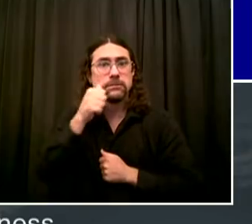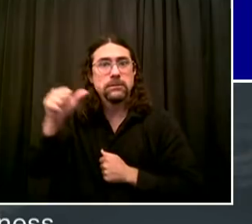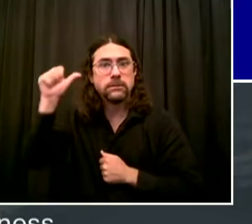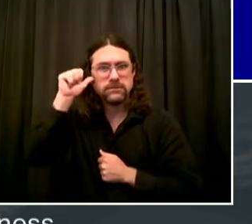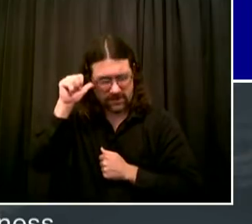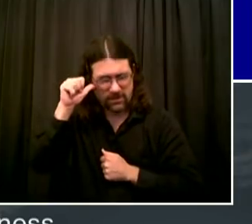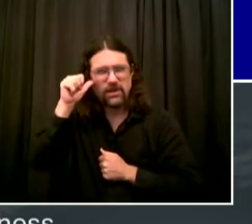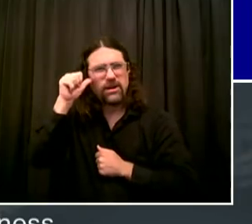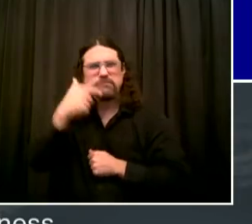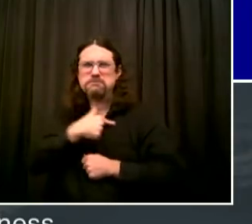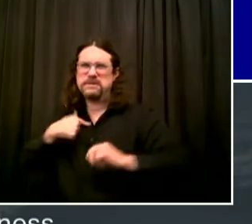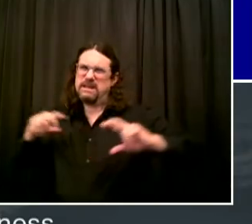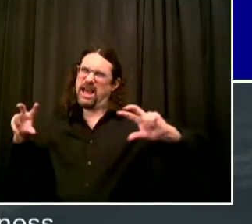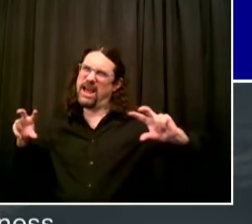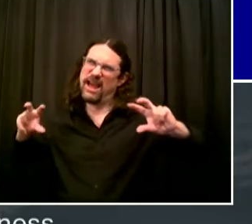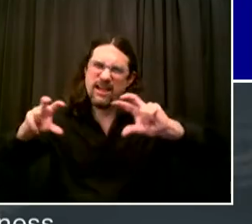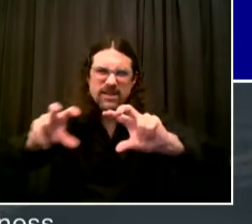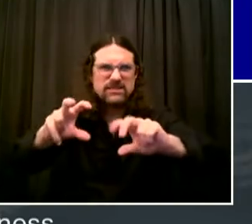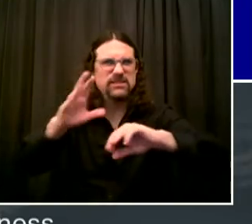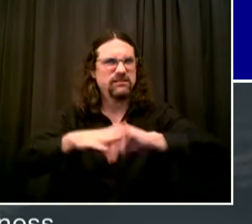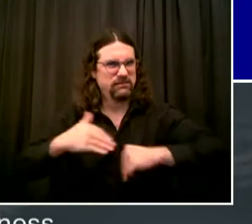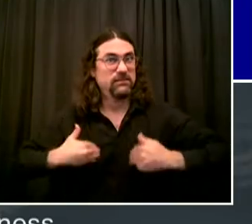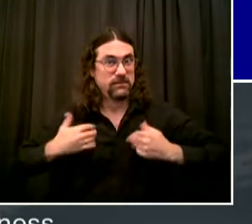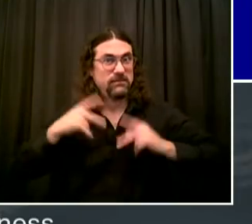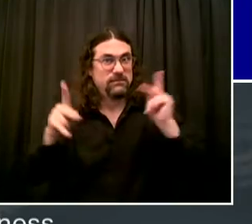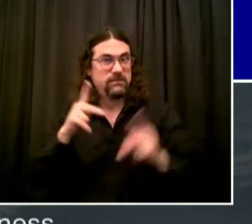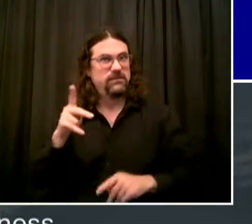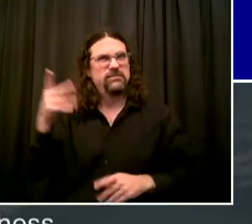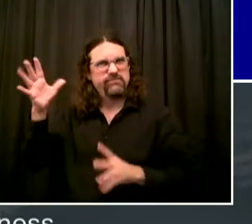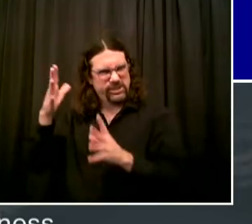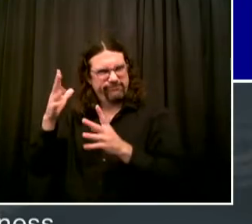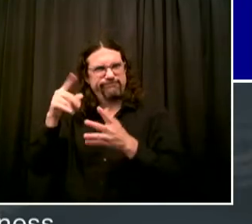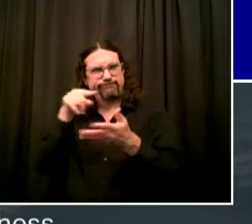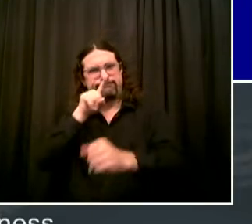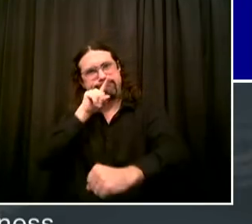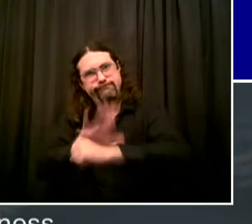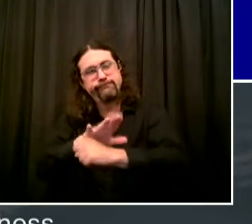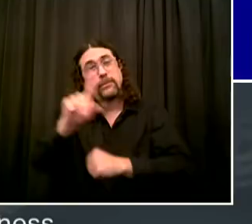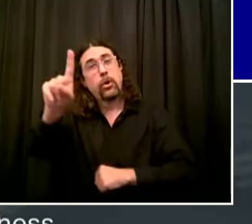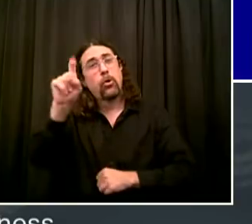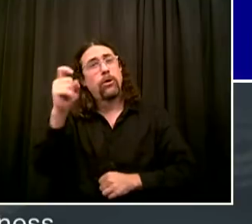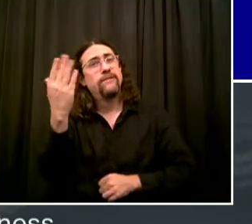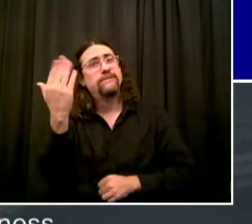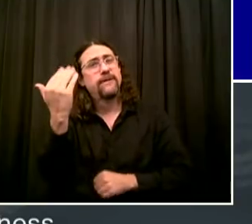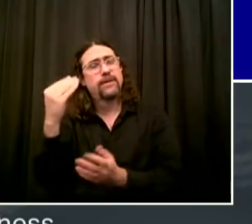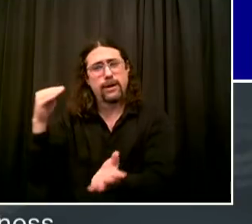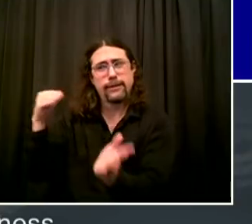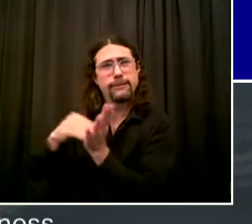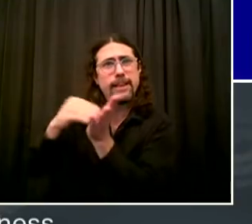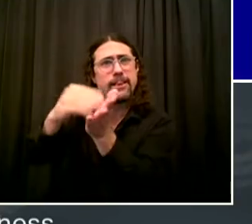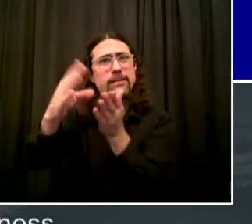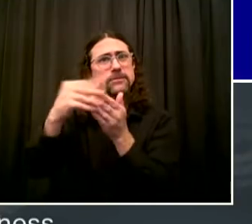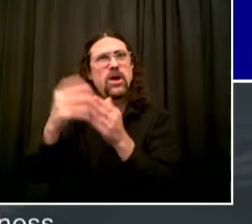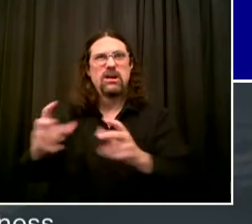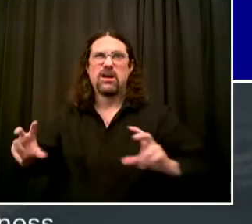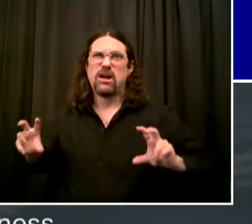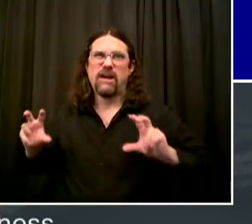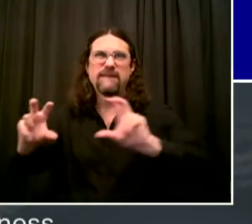WLLI BE INVESTED IN A SUMMER PROGRAM AND THAT WILL BE 115,000 YOUNG PEOPLE IN